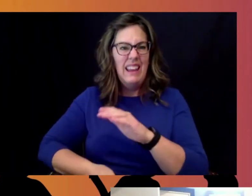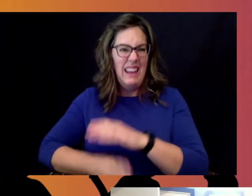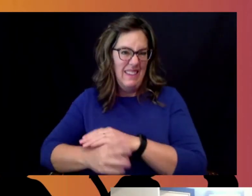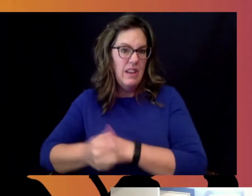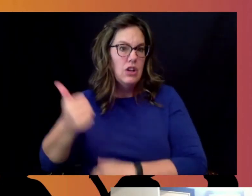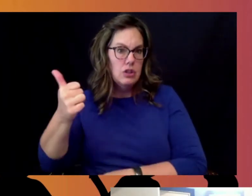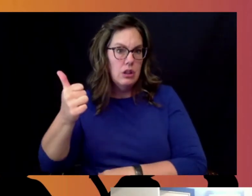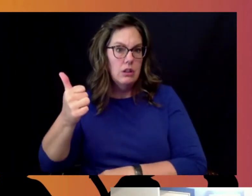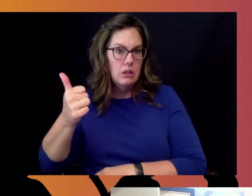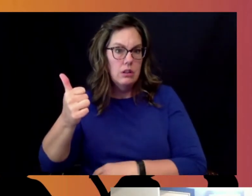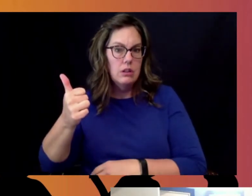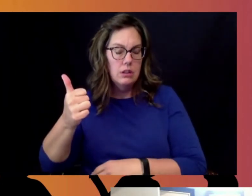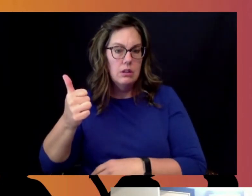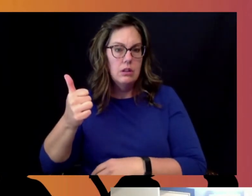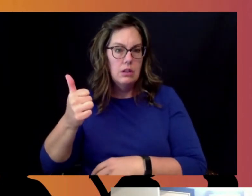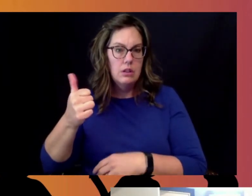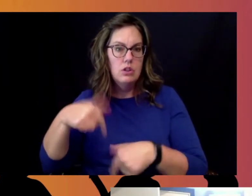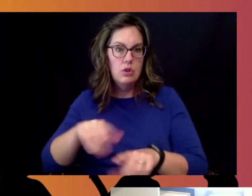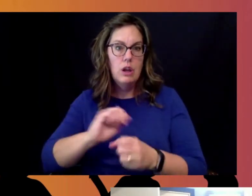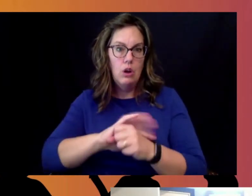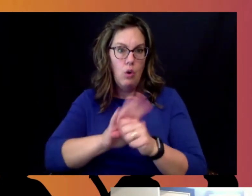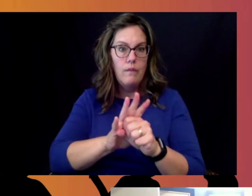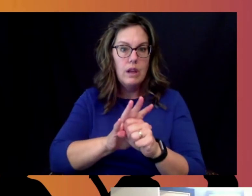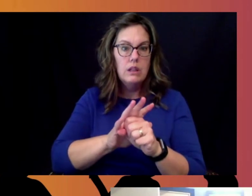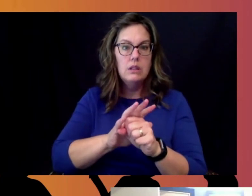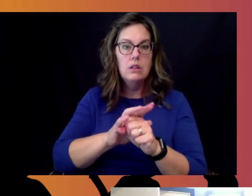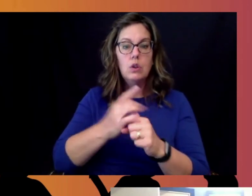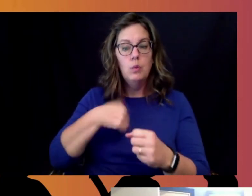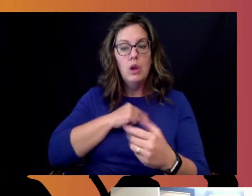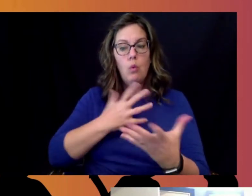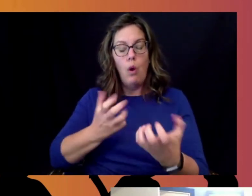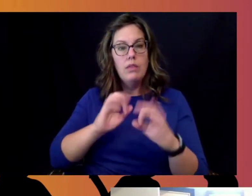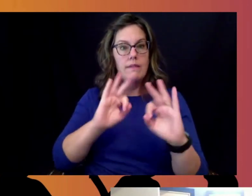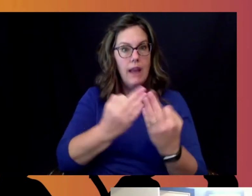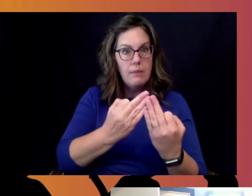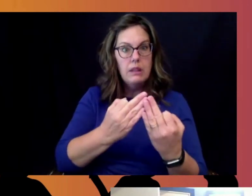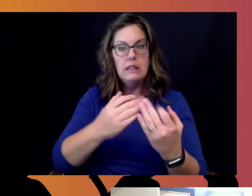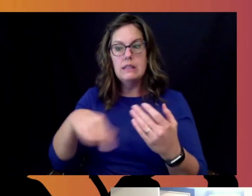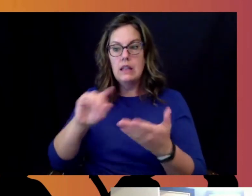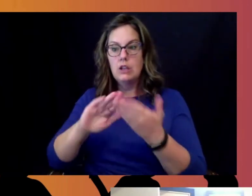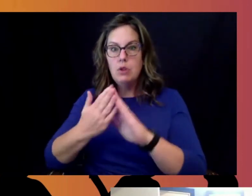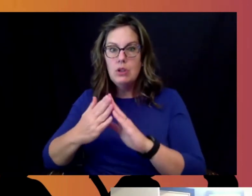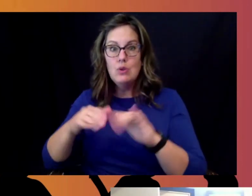communities can stay can stay here can stay where they have family and stay where they have homes